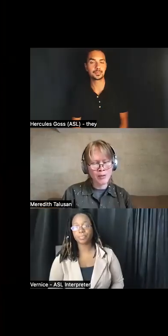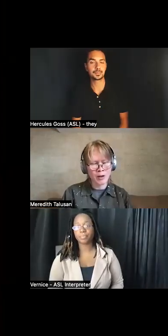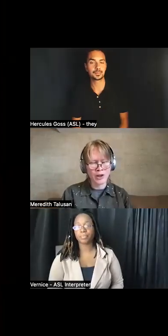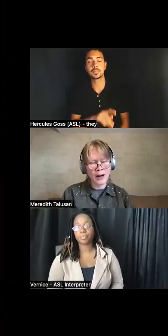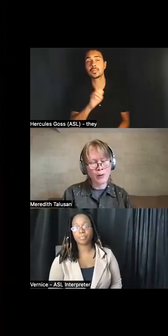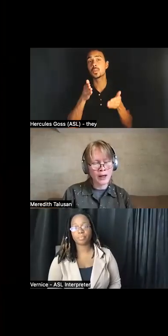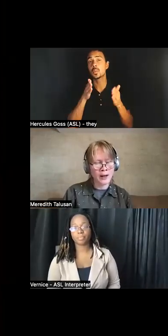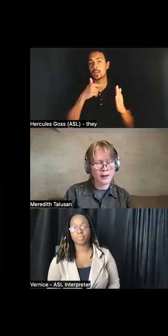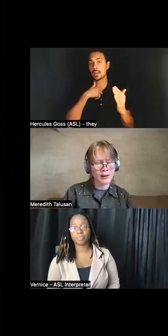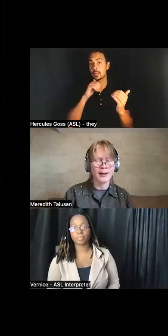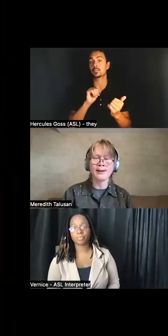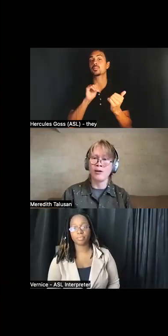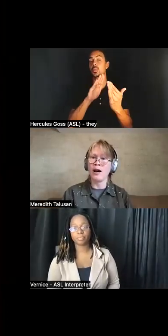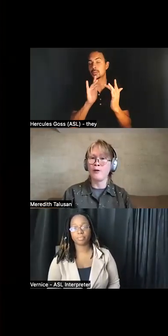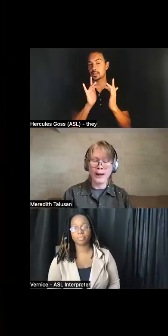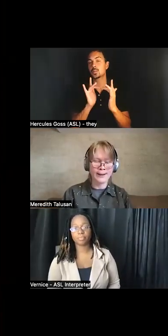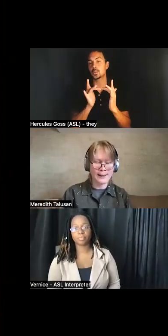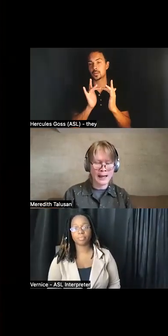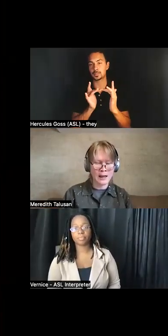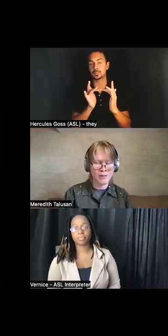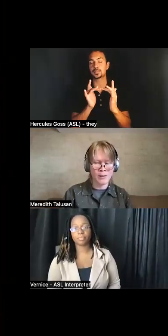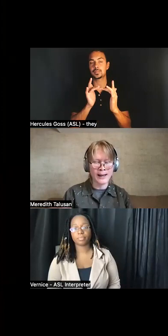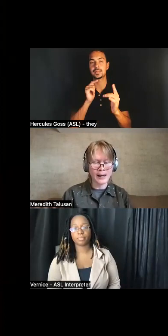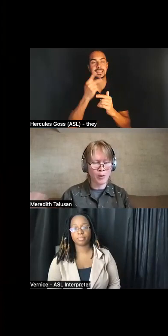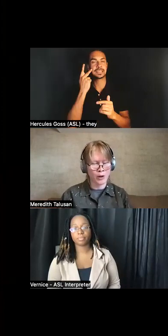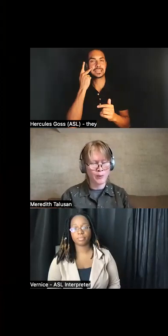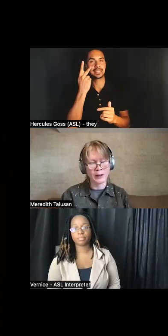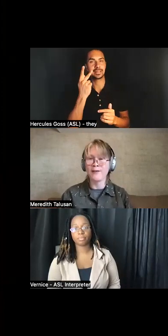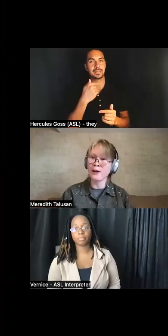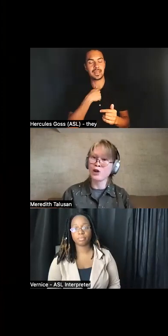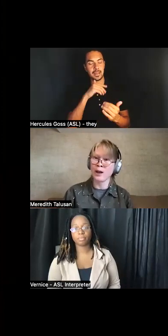managing those relationships. So,